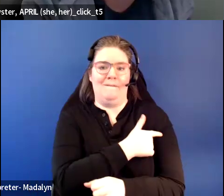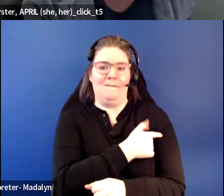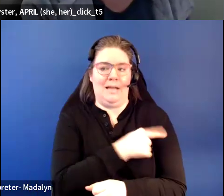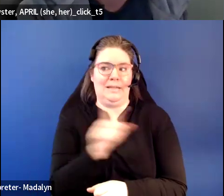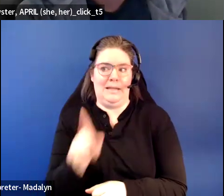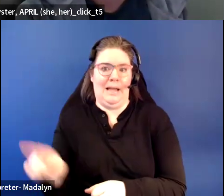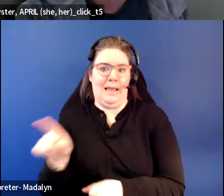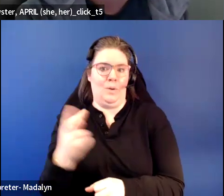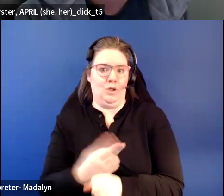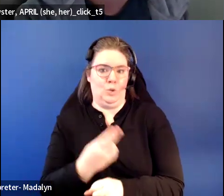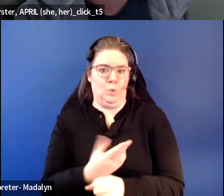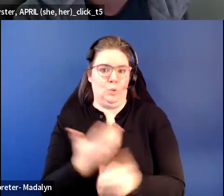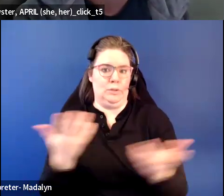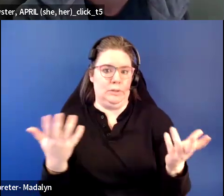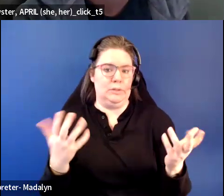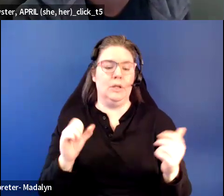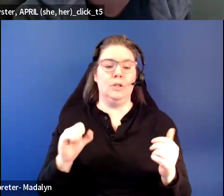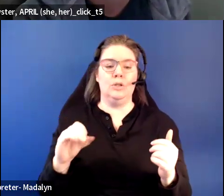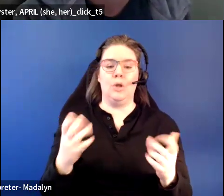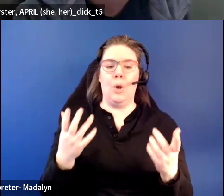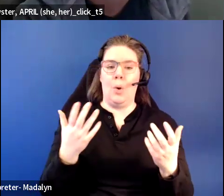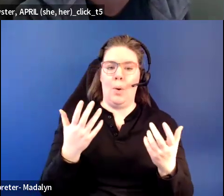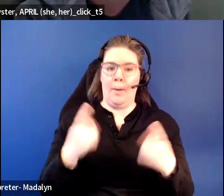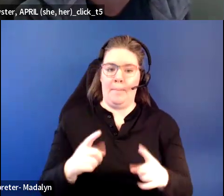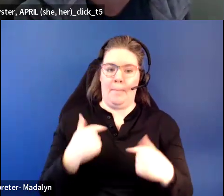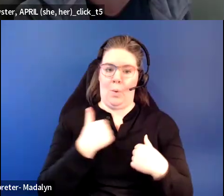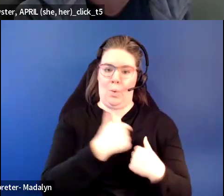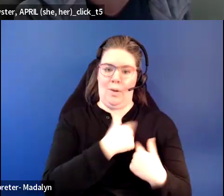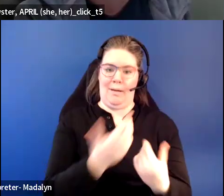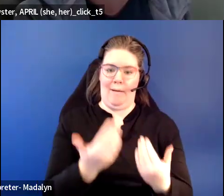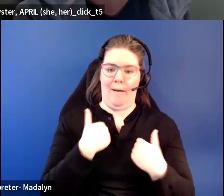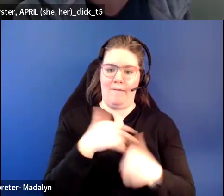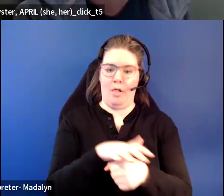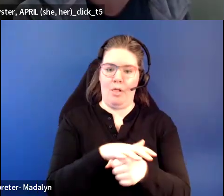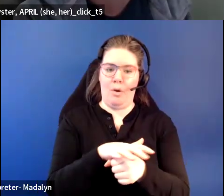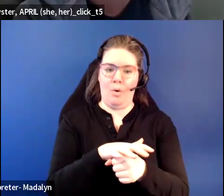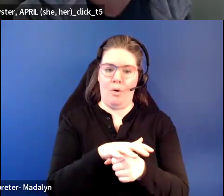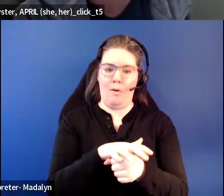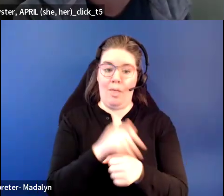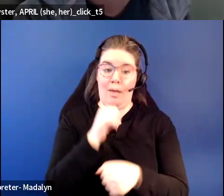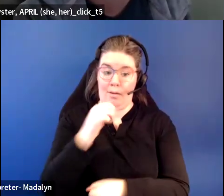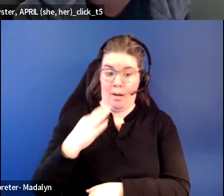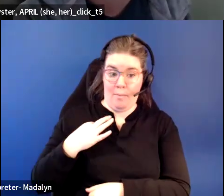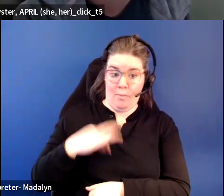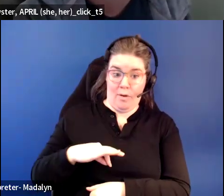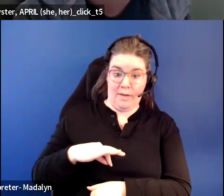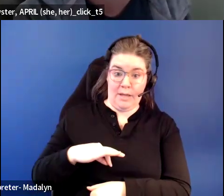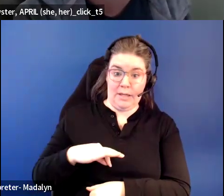So, for example, we have a local Carolyn Grawi: non profit. That is a